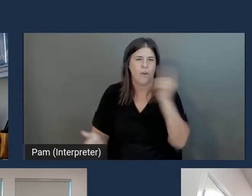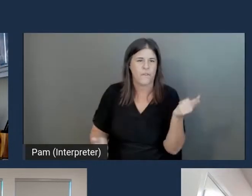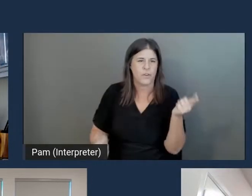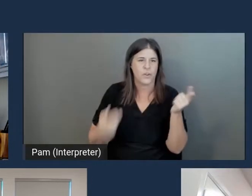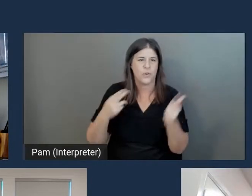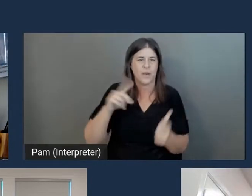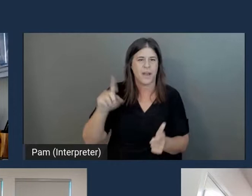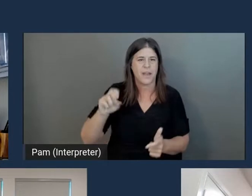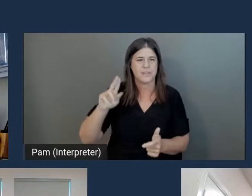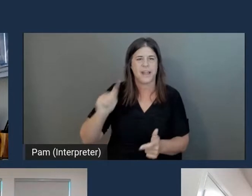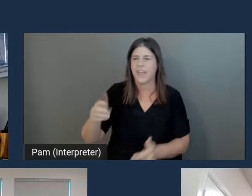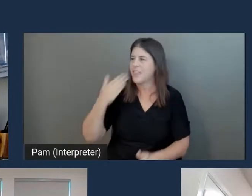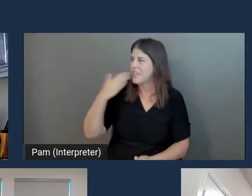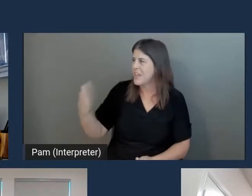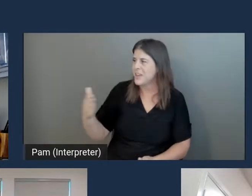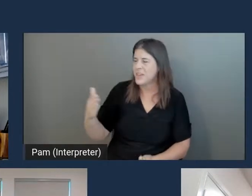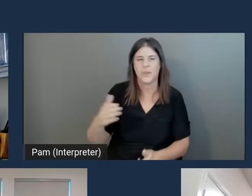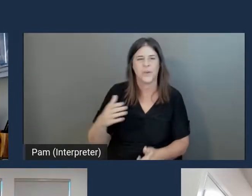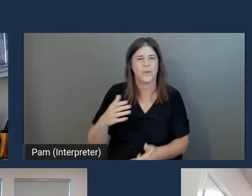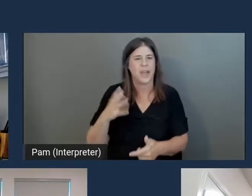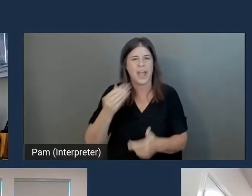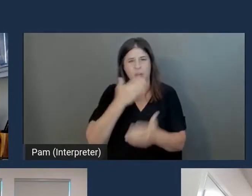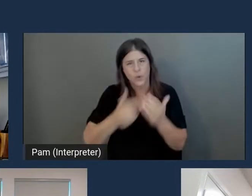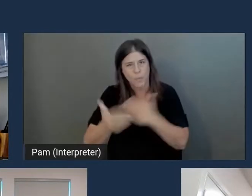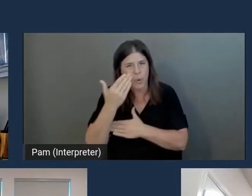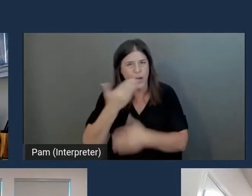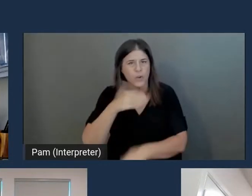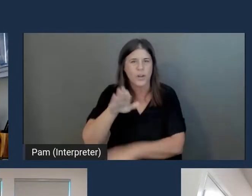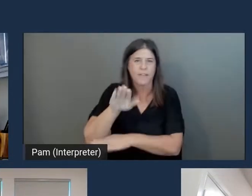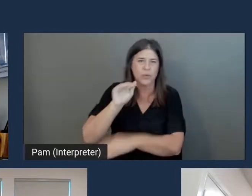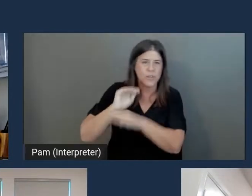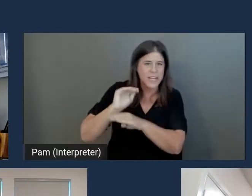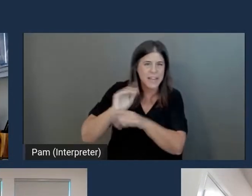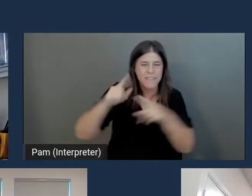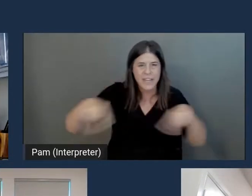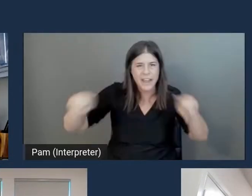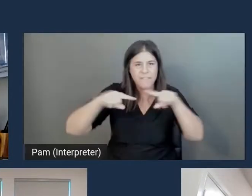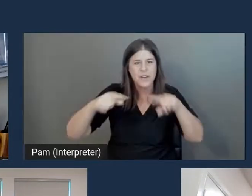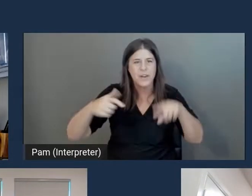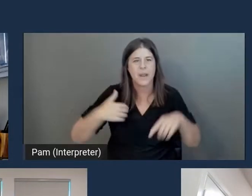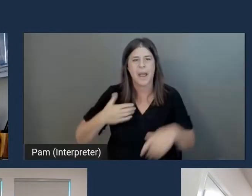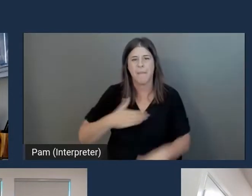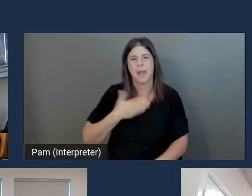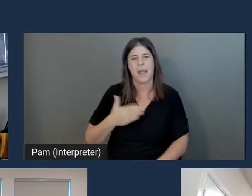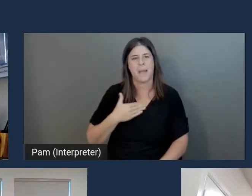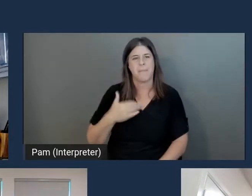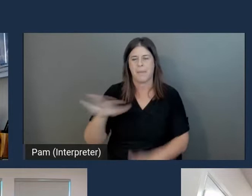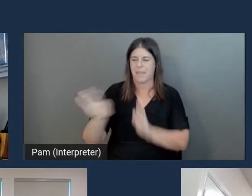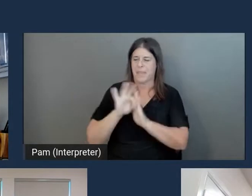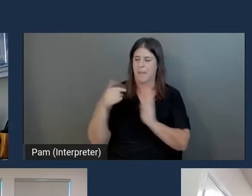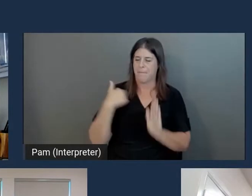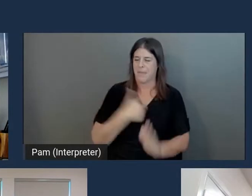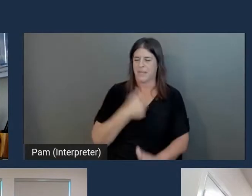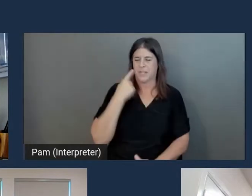Thanks Saleha, and good morning, good afternoon, good evening, everybody. I'm glad they had picked us, for the next presentation.